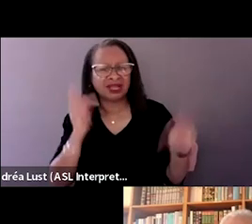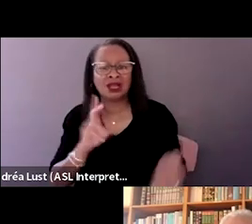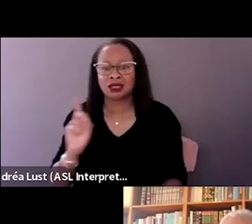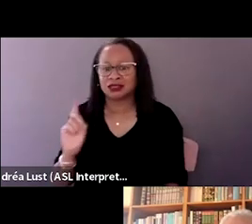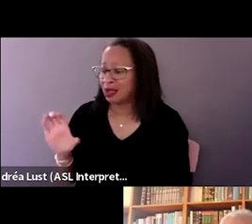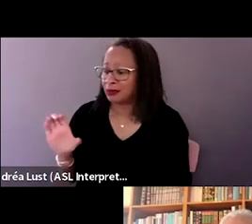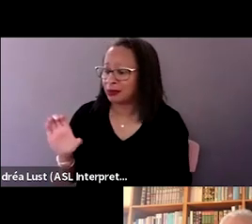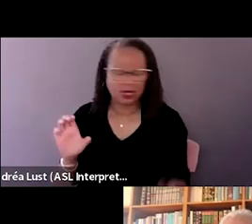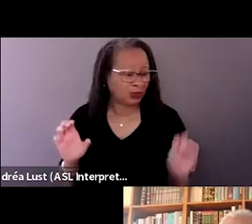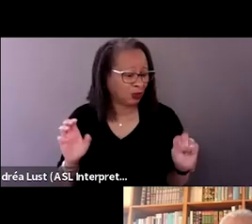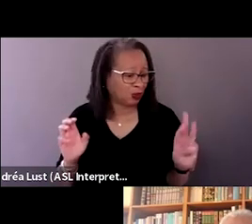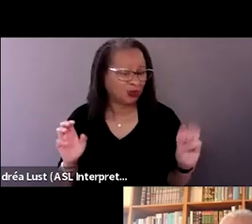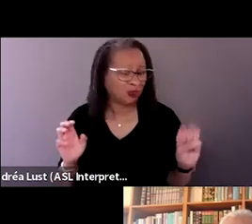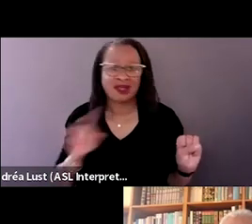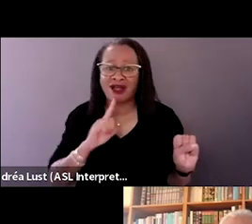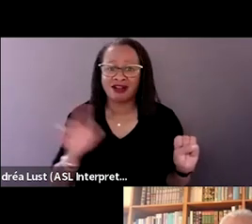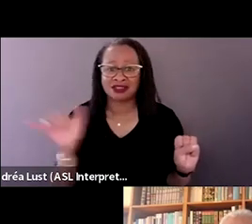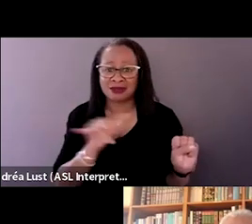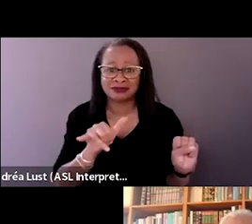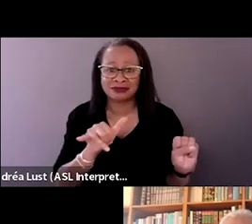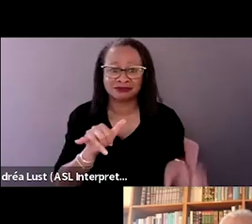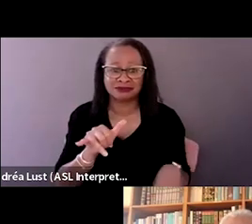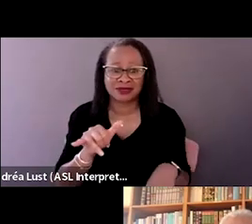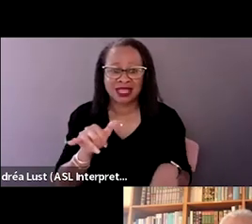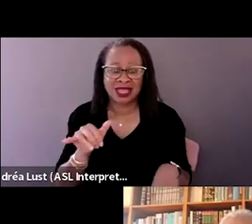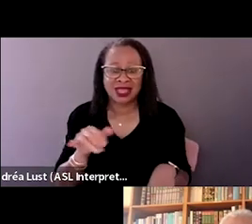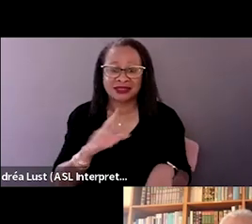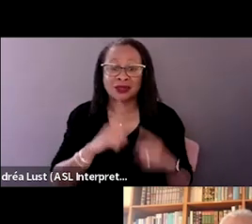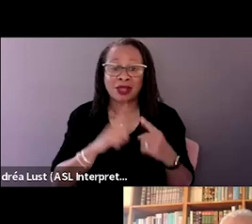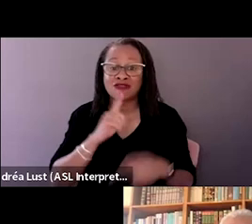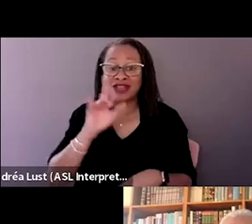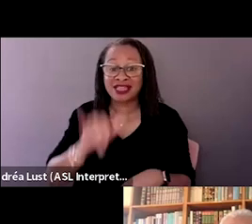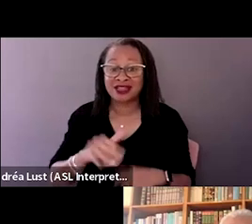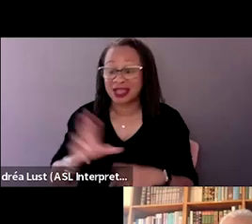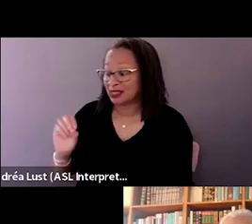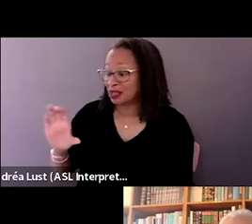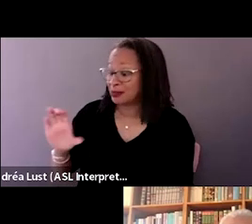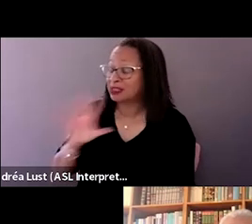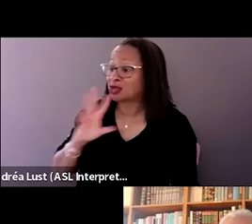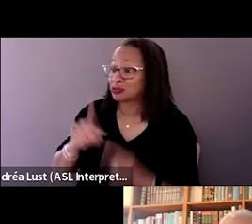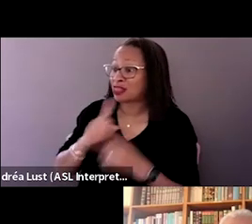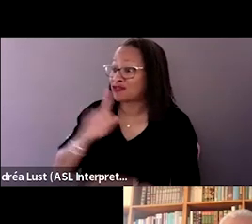and news or something, speaking about the reality. A documentary is speaking about the reality